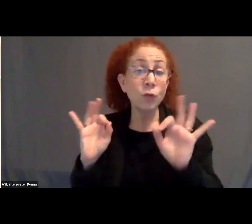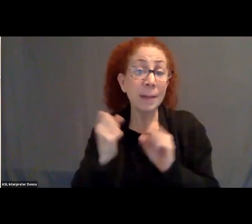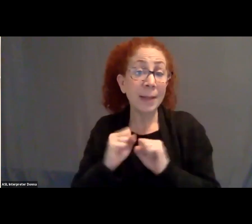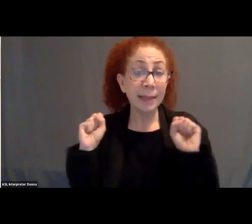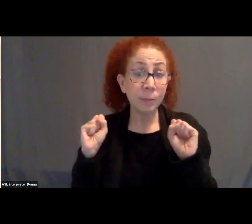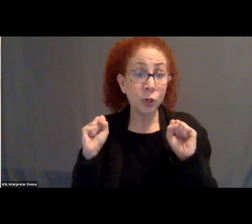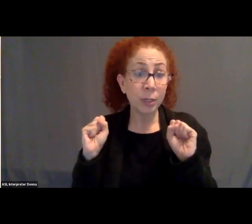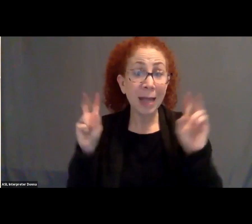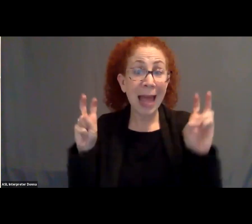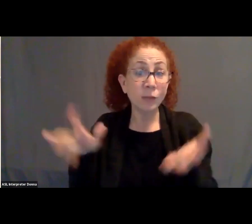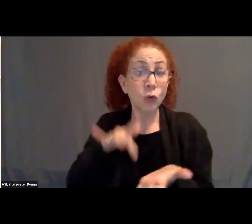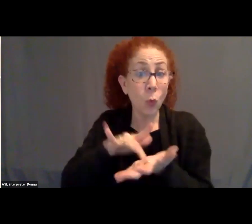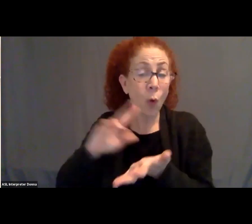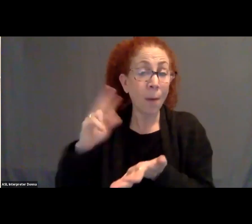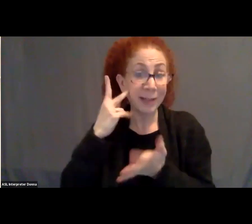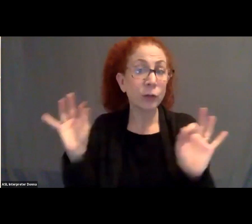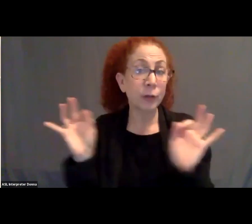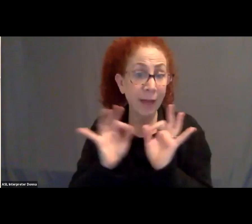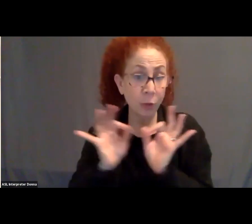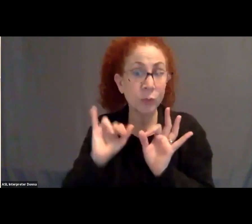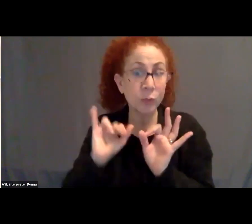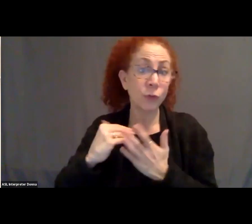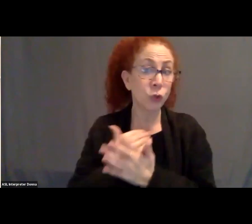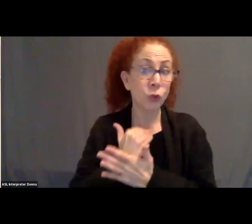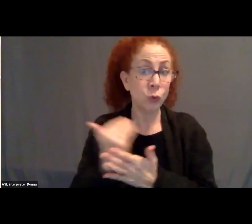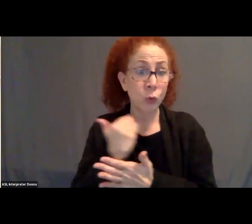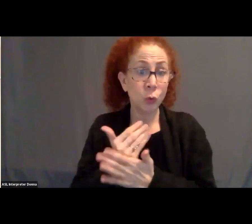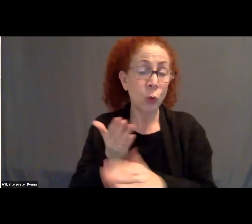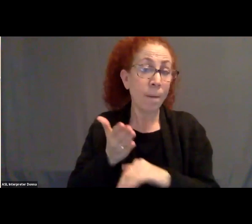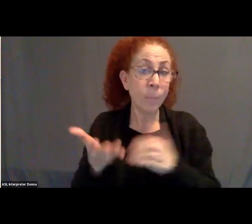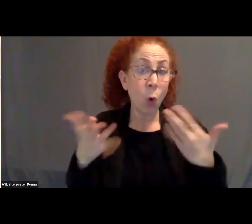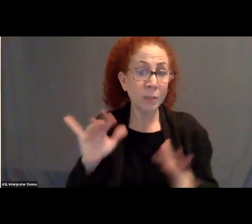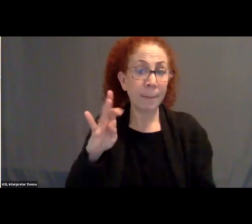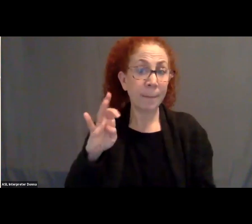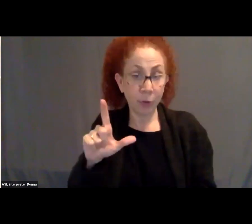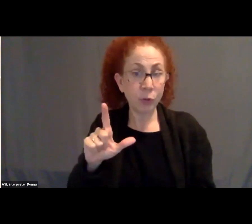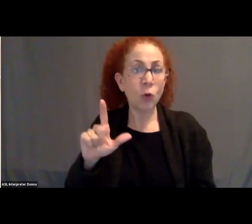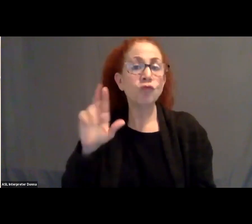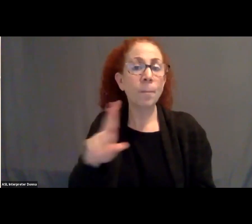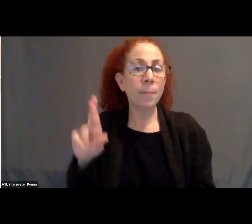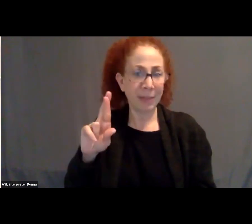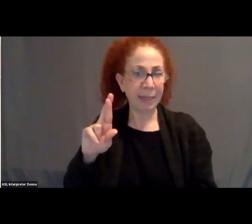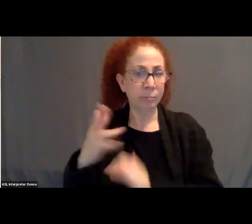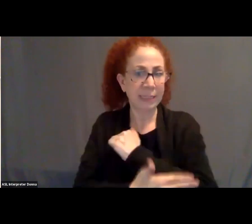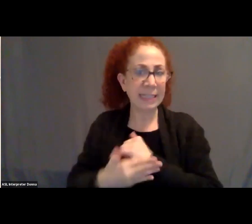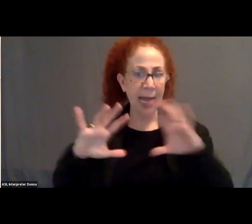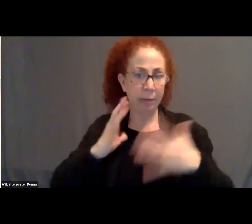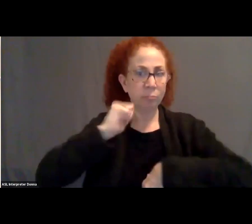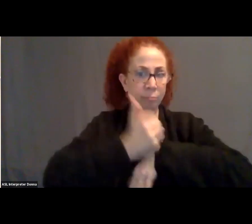as a core political values of the new post-imperial Republican states.